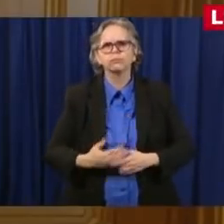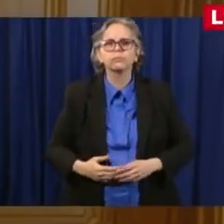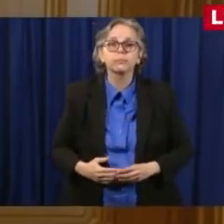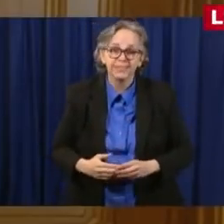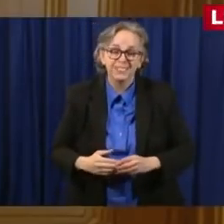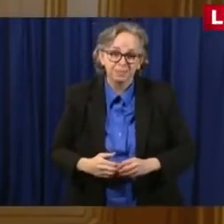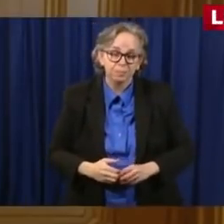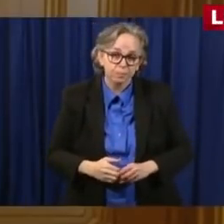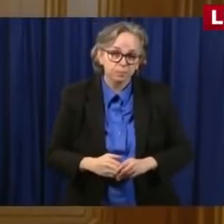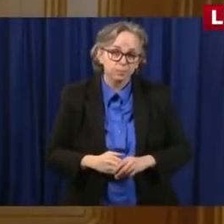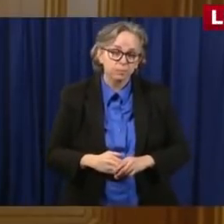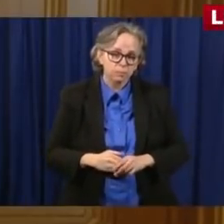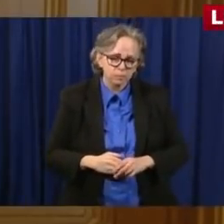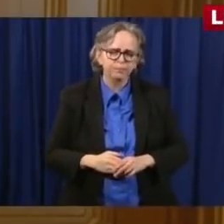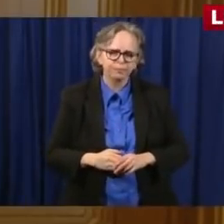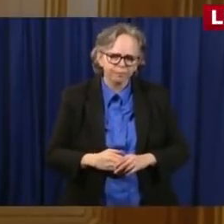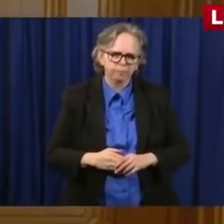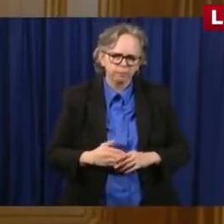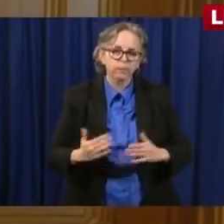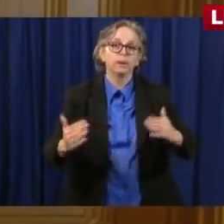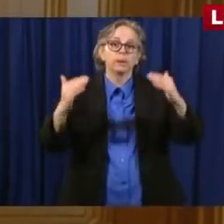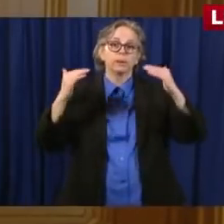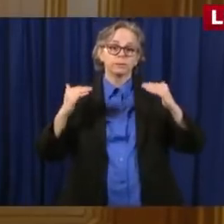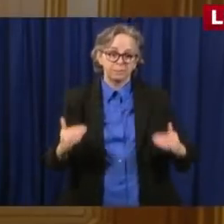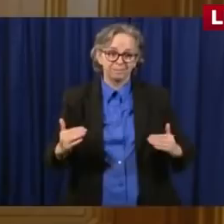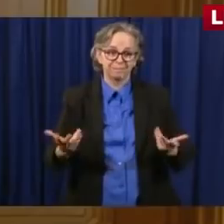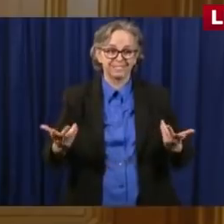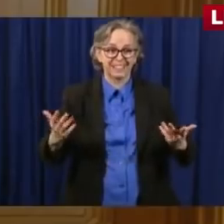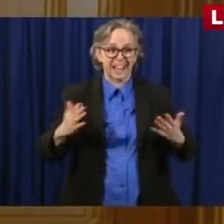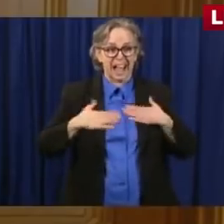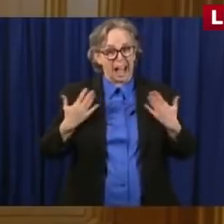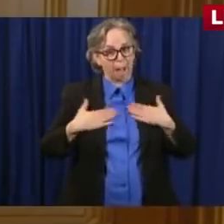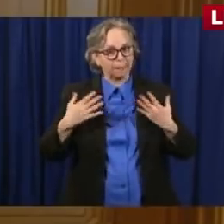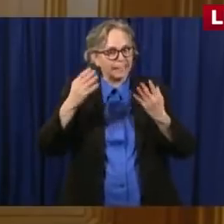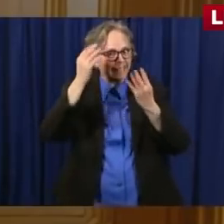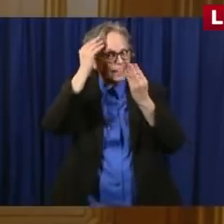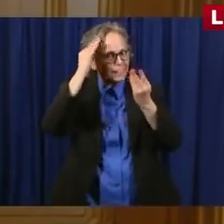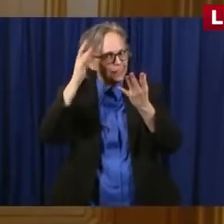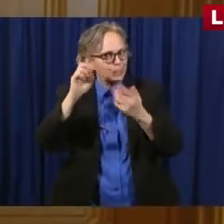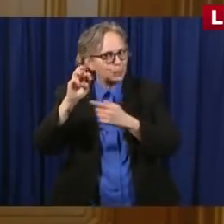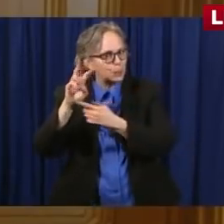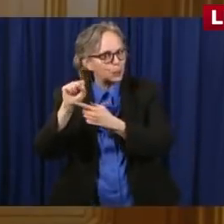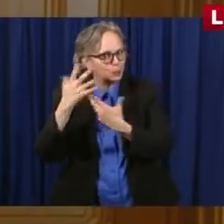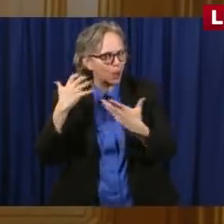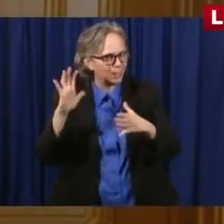YOU DO IT 365 DAYS A YEAR. WE ARE VERY GRATEFUL FOR WHAT YOU DO.